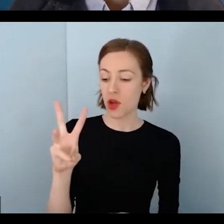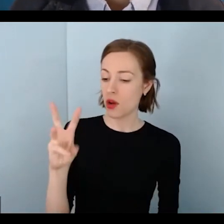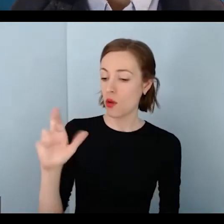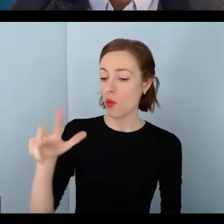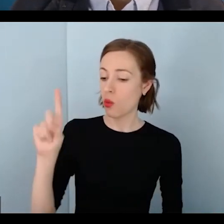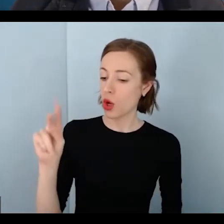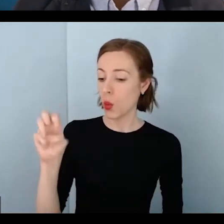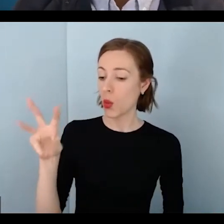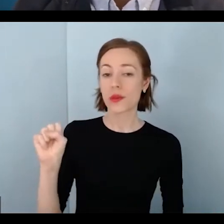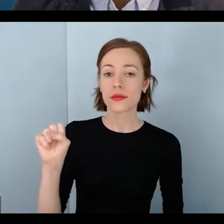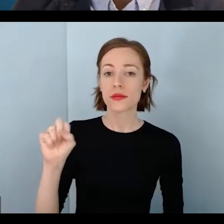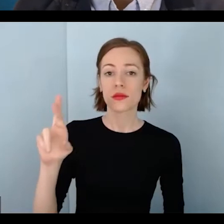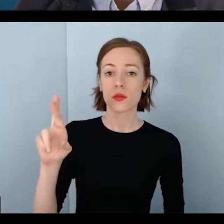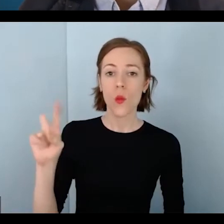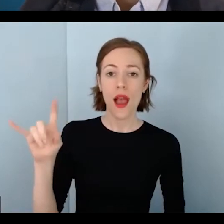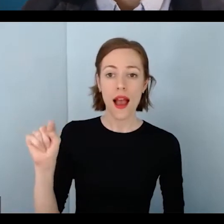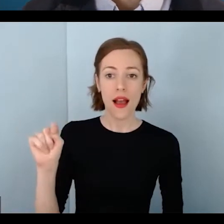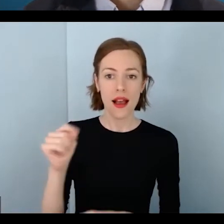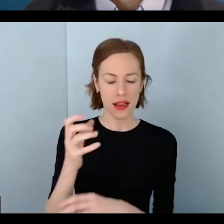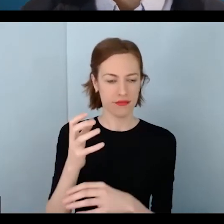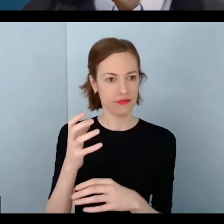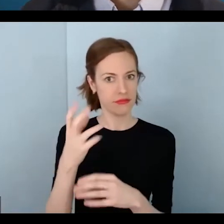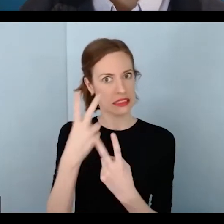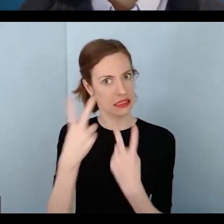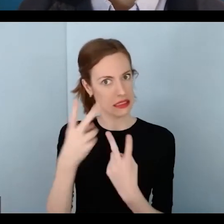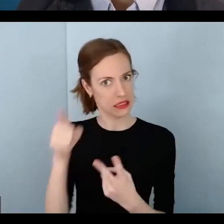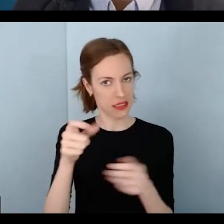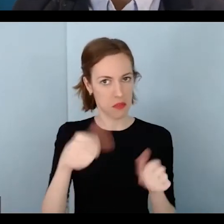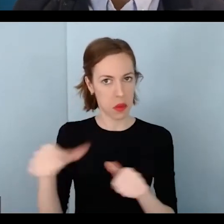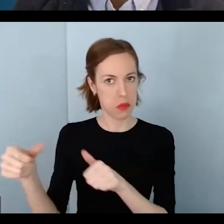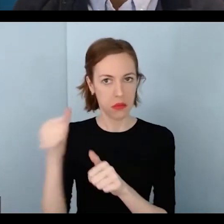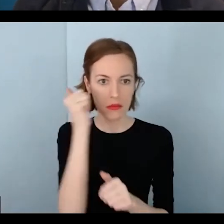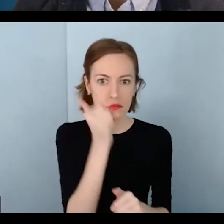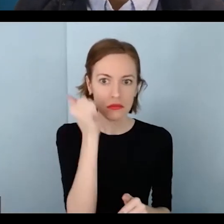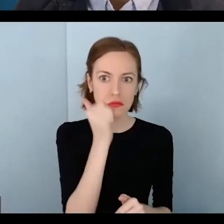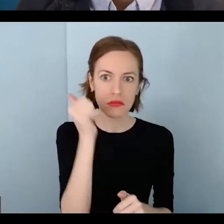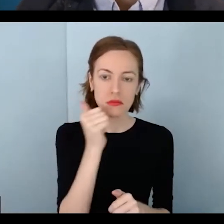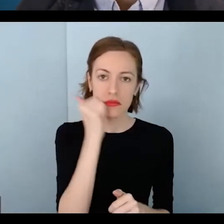And some of them were so popular that right its algorithms were promoting them to even more people.